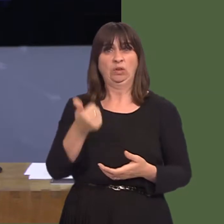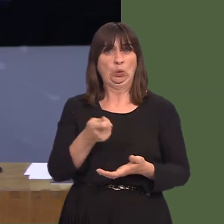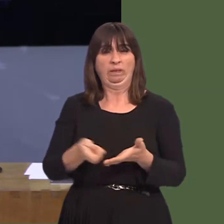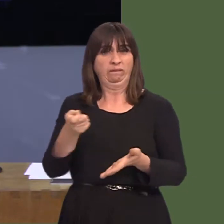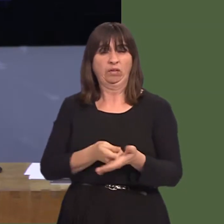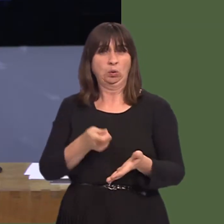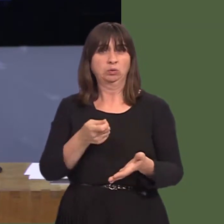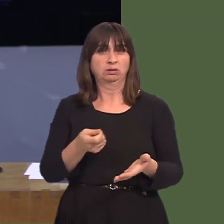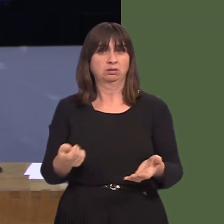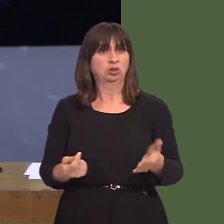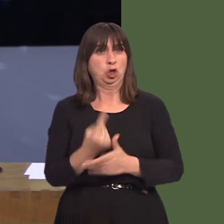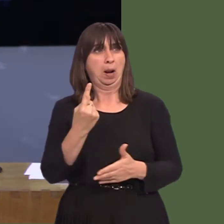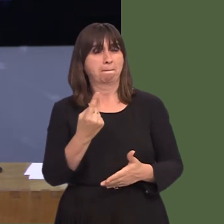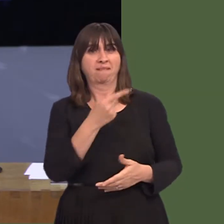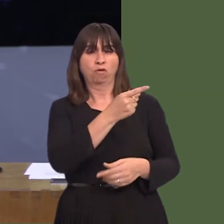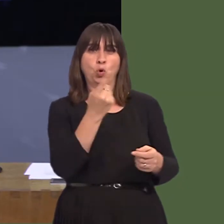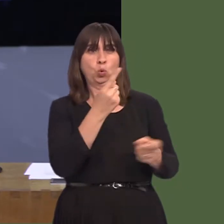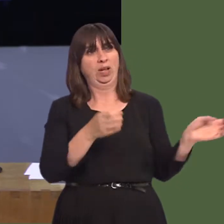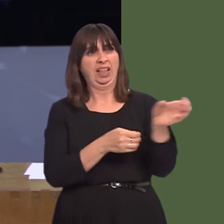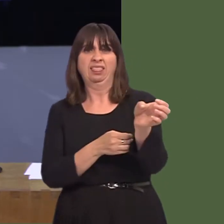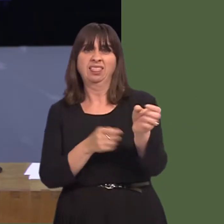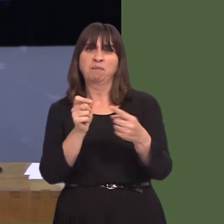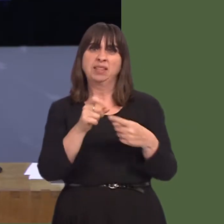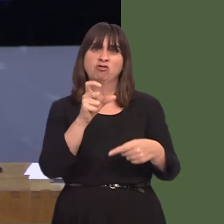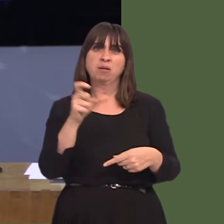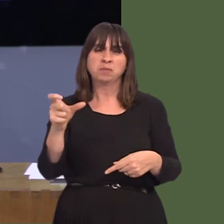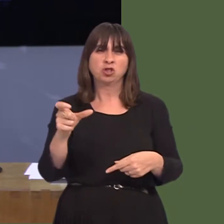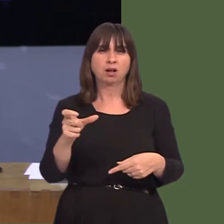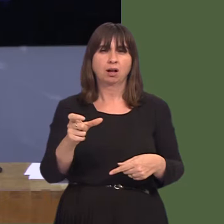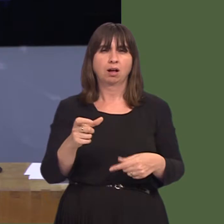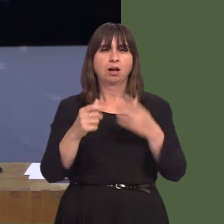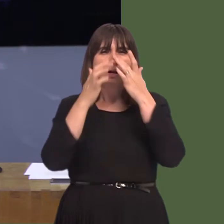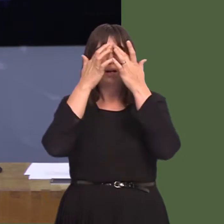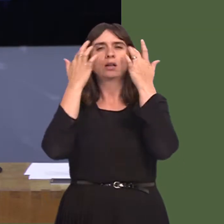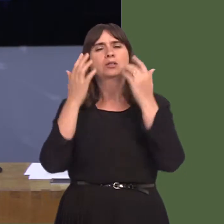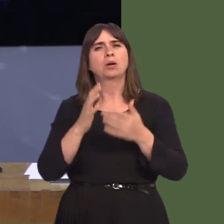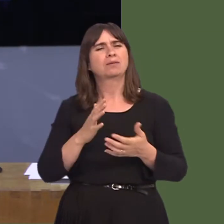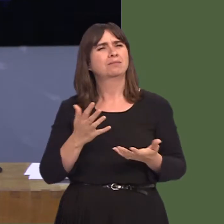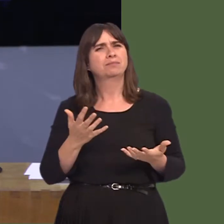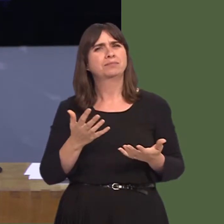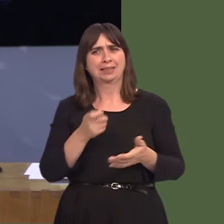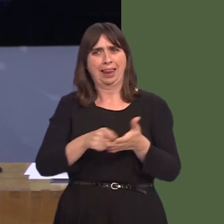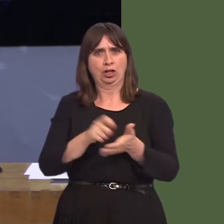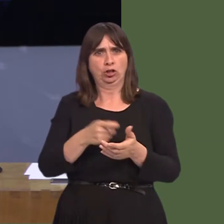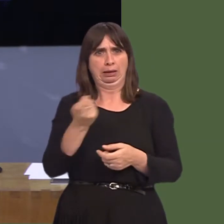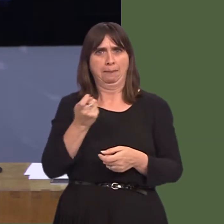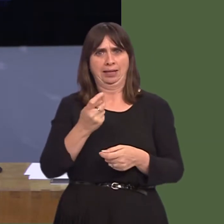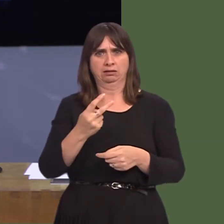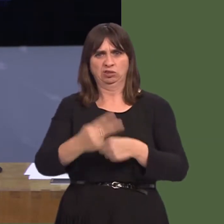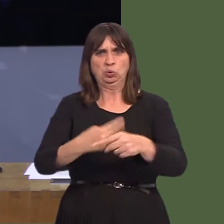and crime commissioners. There are elections in less than two years, so what can be done to increase participation